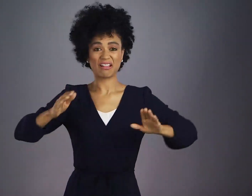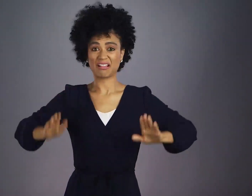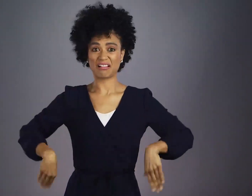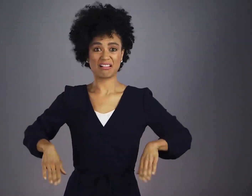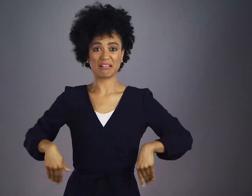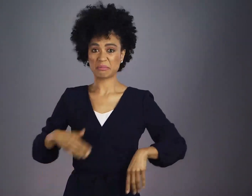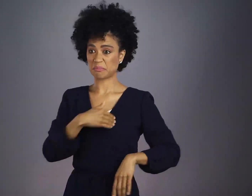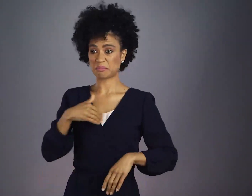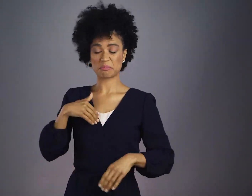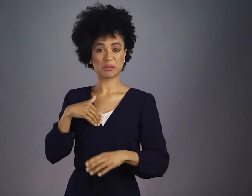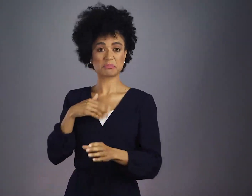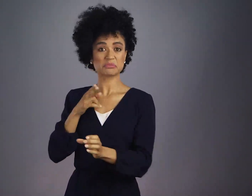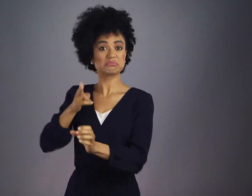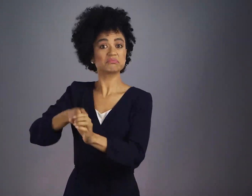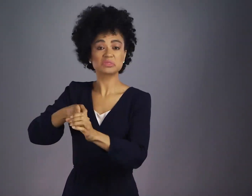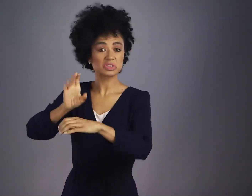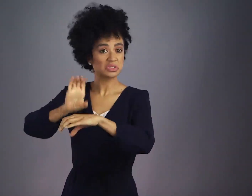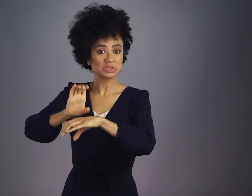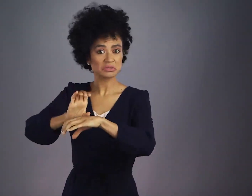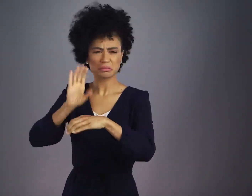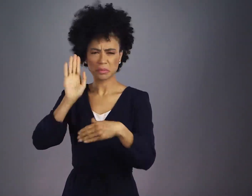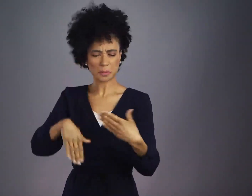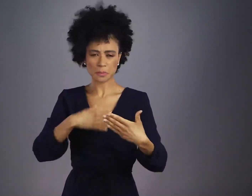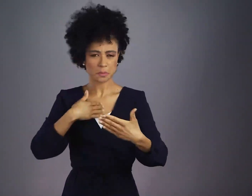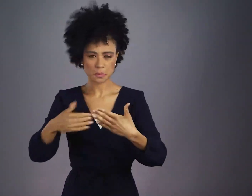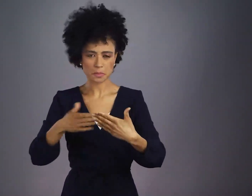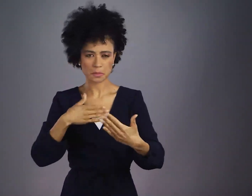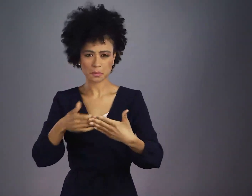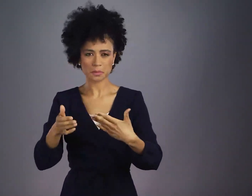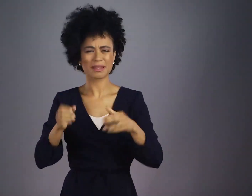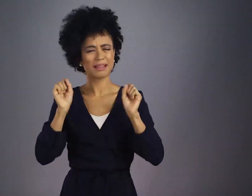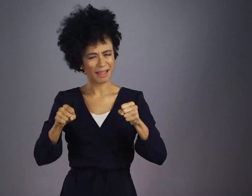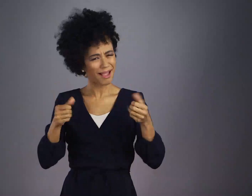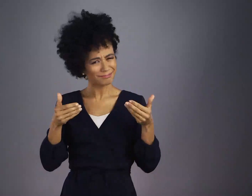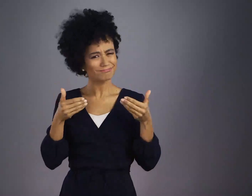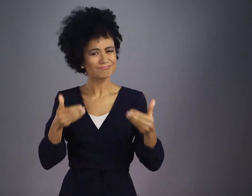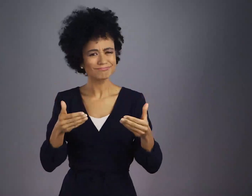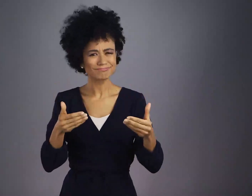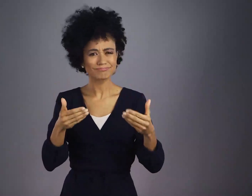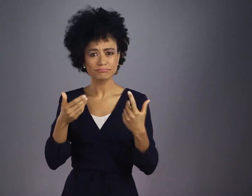whose duty it is to receive it. Though we have no religious connection,